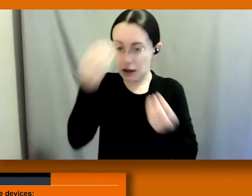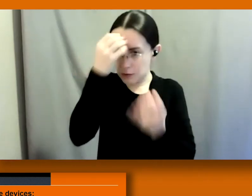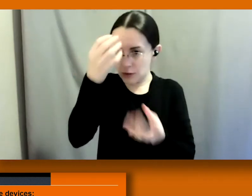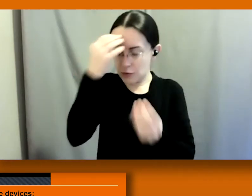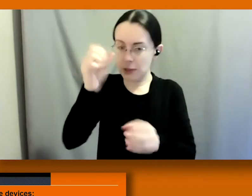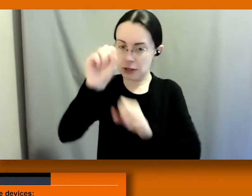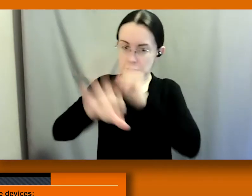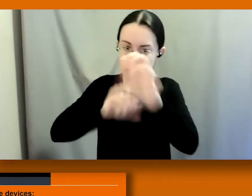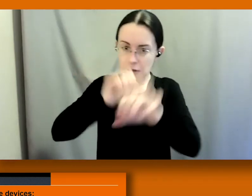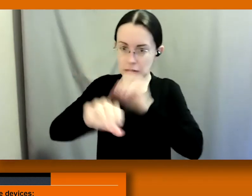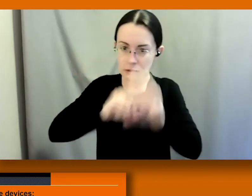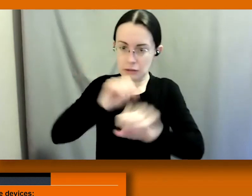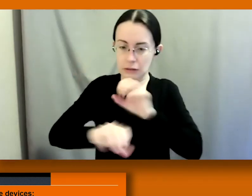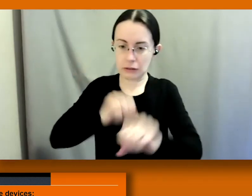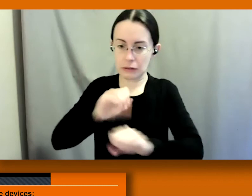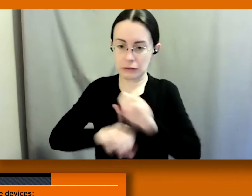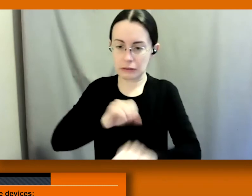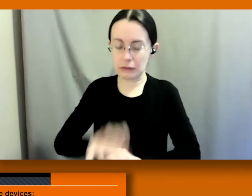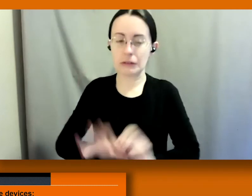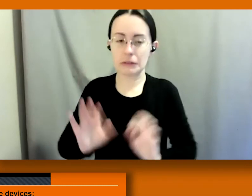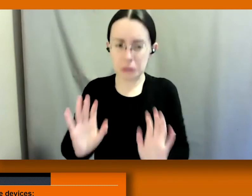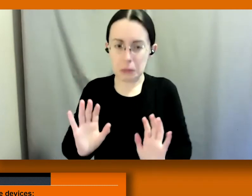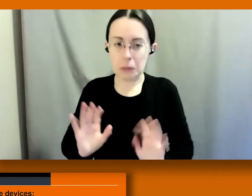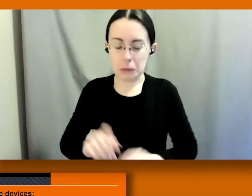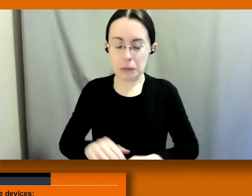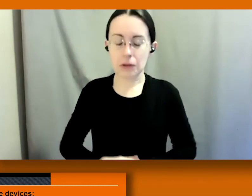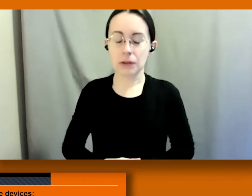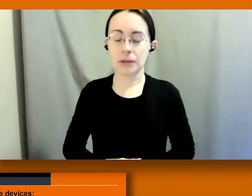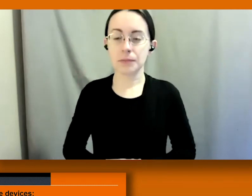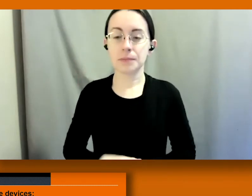Um, you will have David's templates,